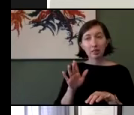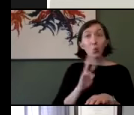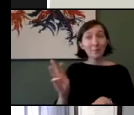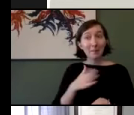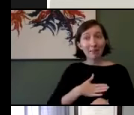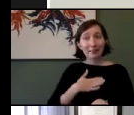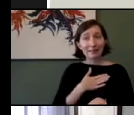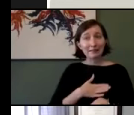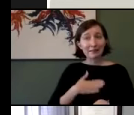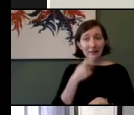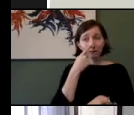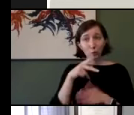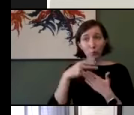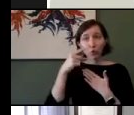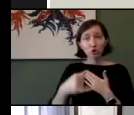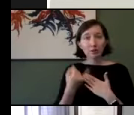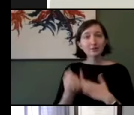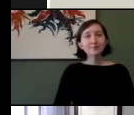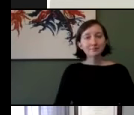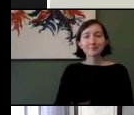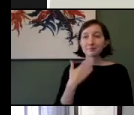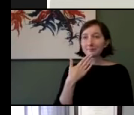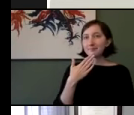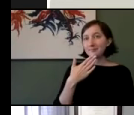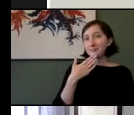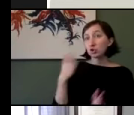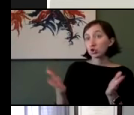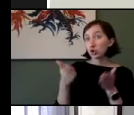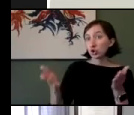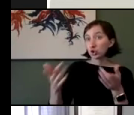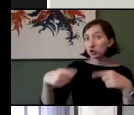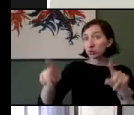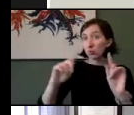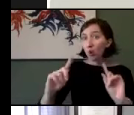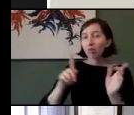for the project that would be great. We encourage you to check out this website as well too.